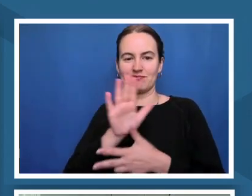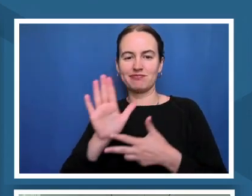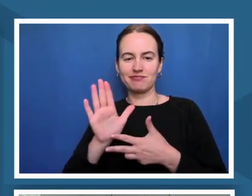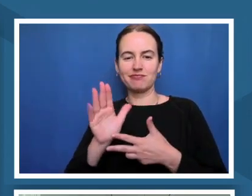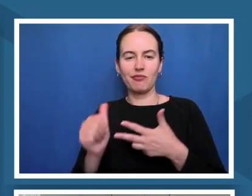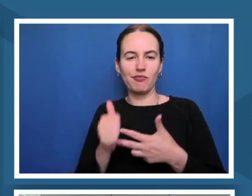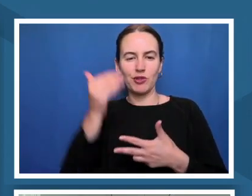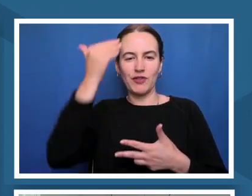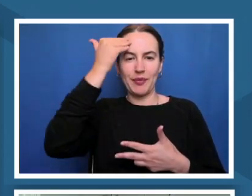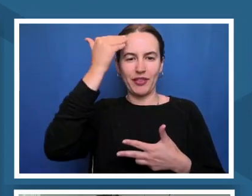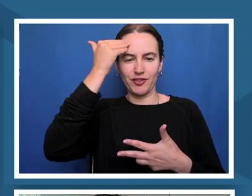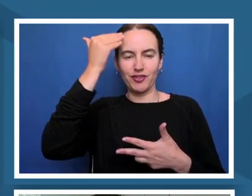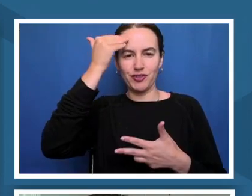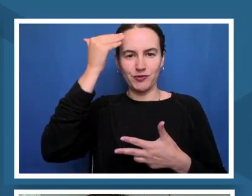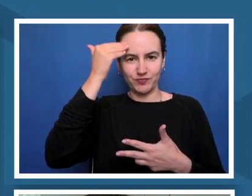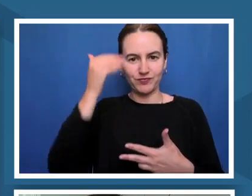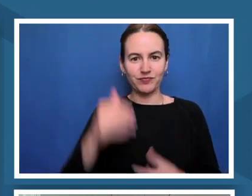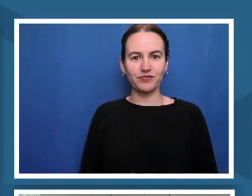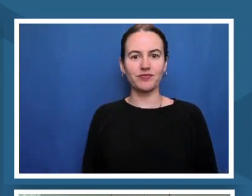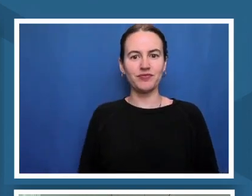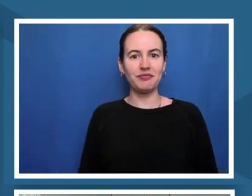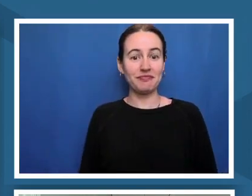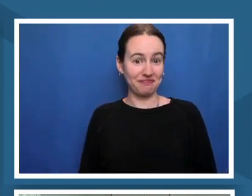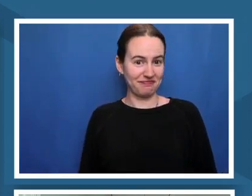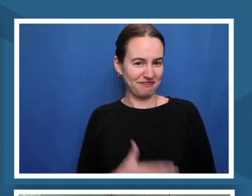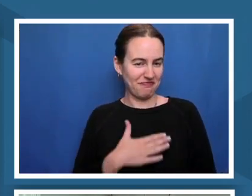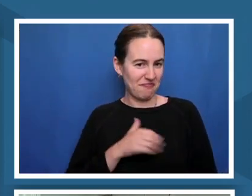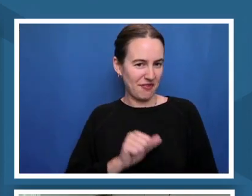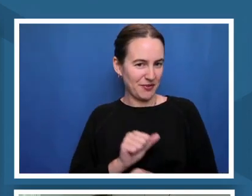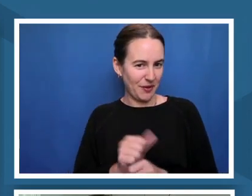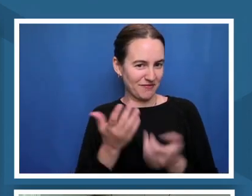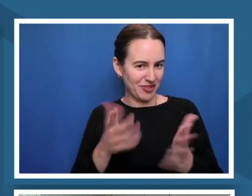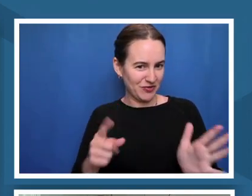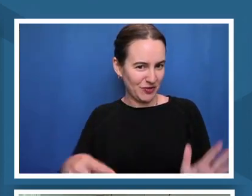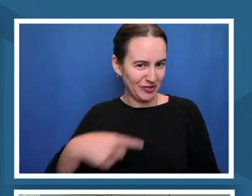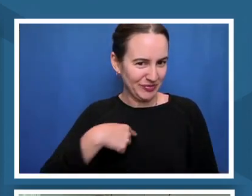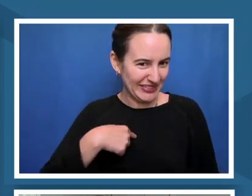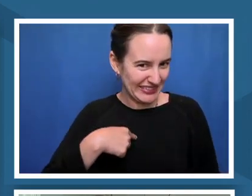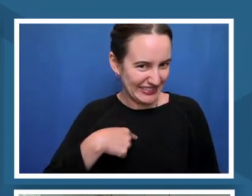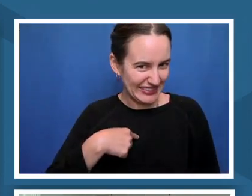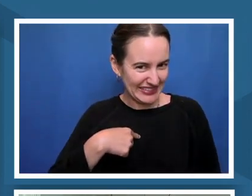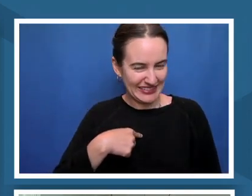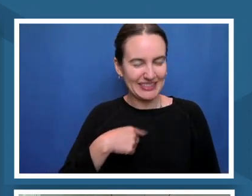so you've done my job for me which was